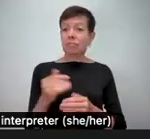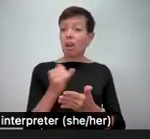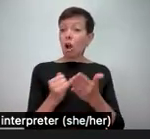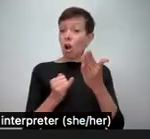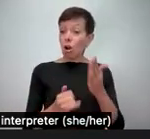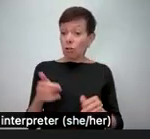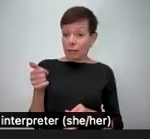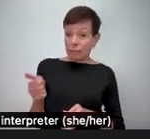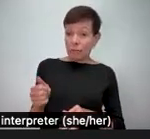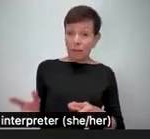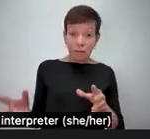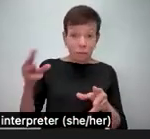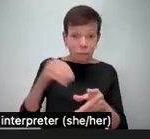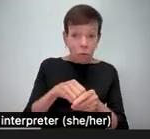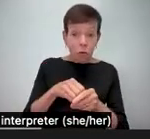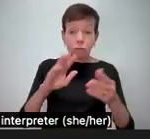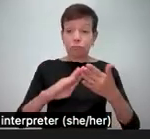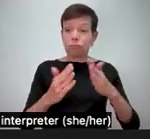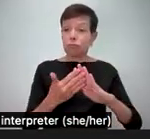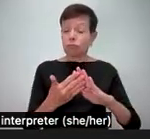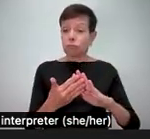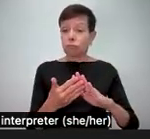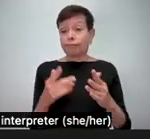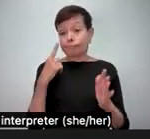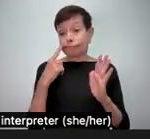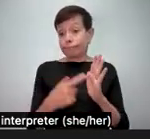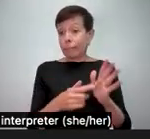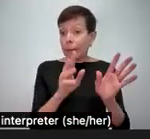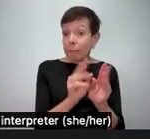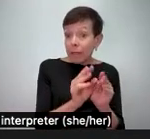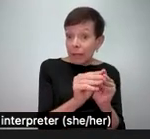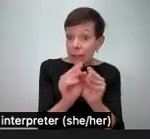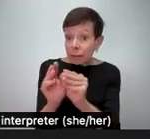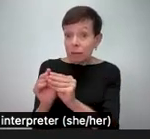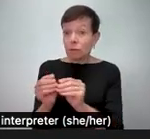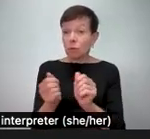Will they have meetings or discussions with the community to help inform the artwork? Be really